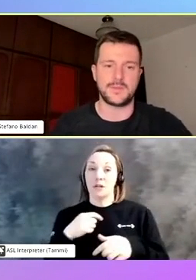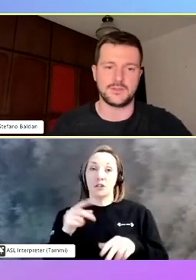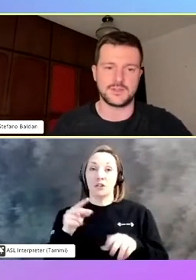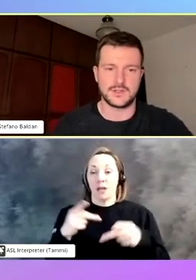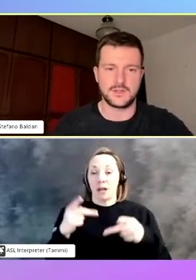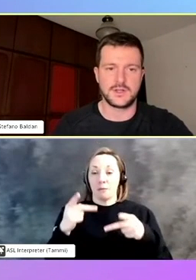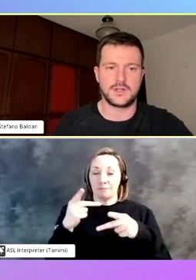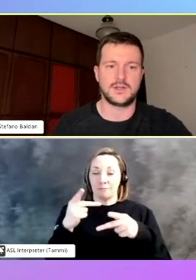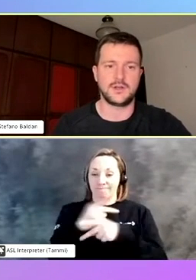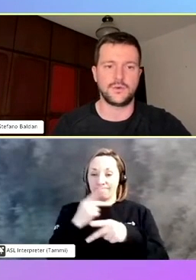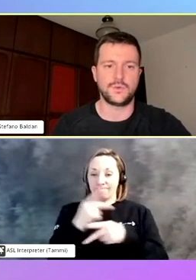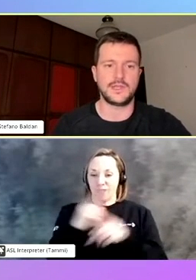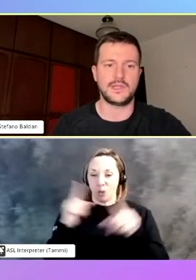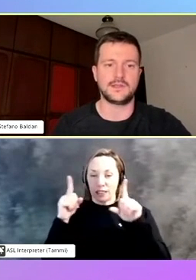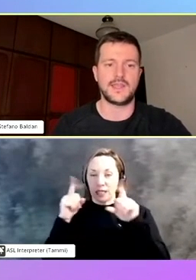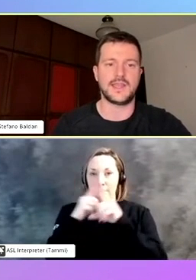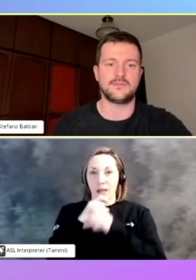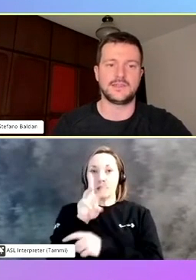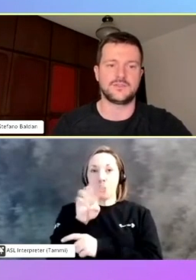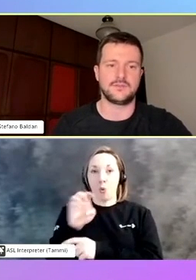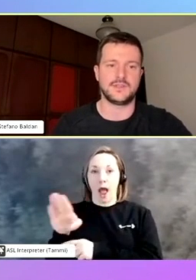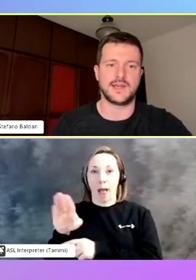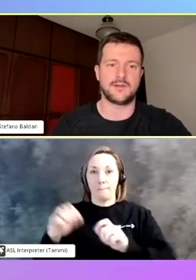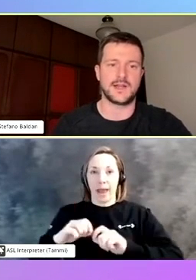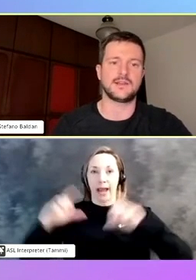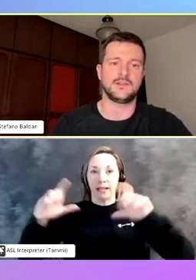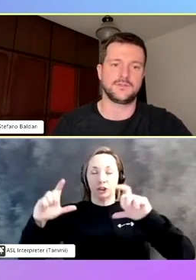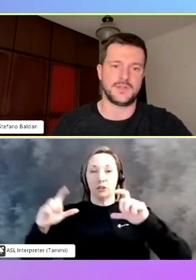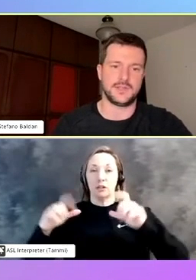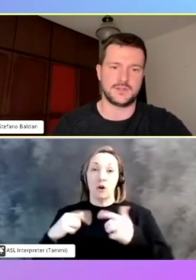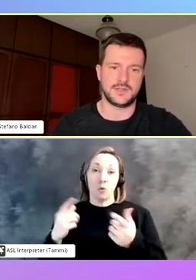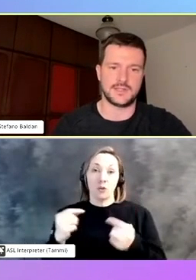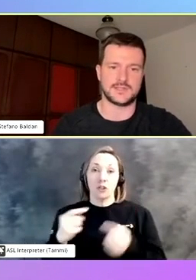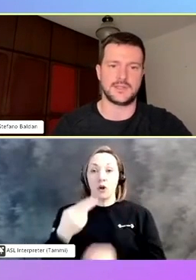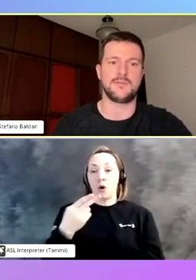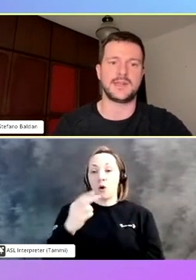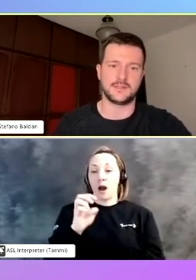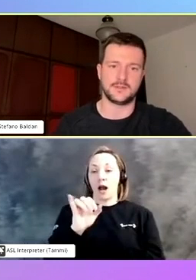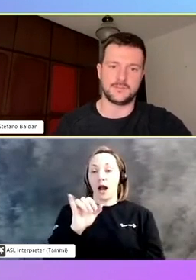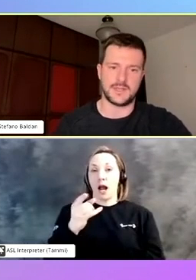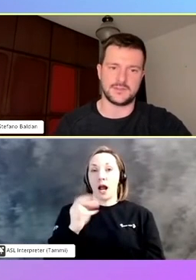the use of speech, long speech audio and haptics. This led to full-time role at Google with I